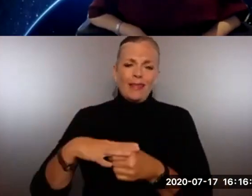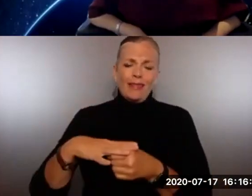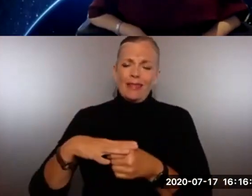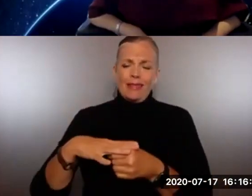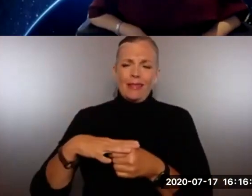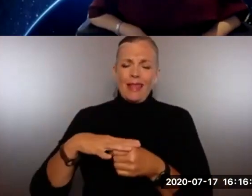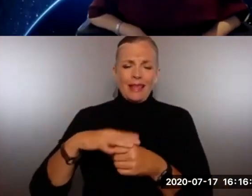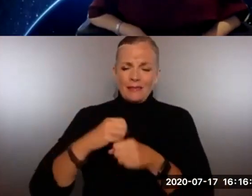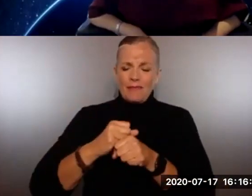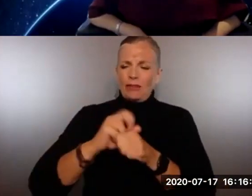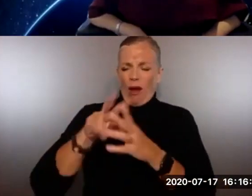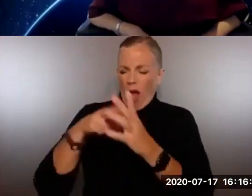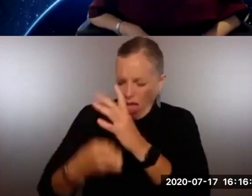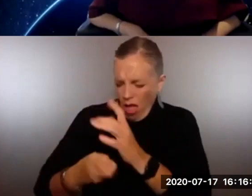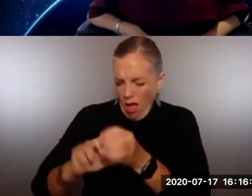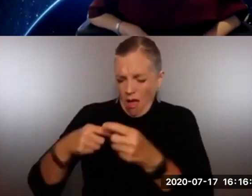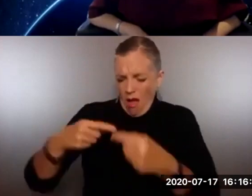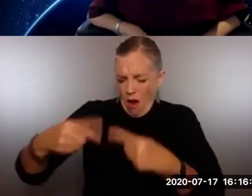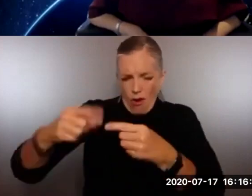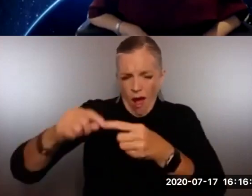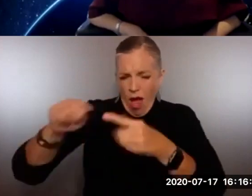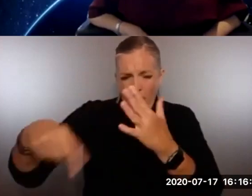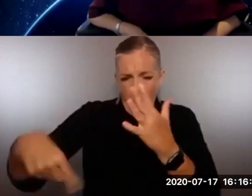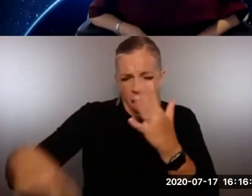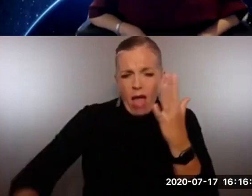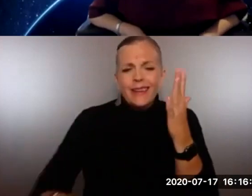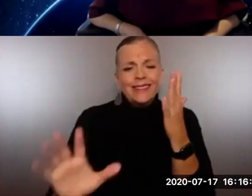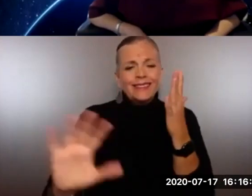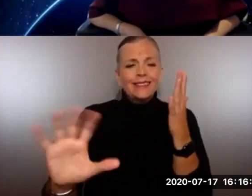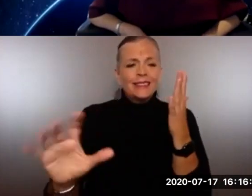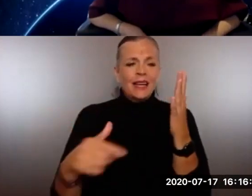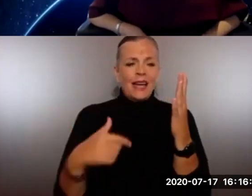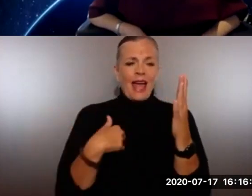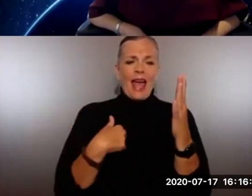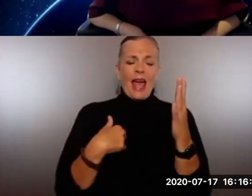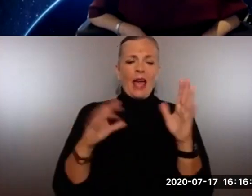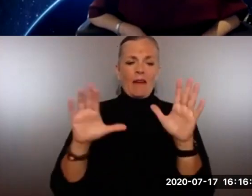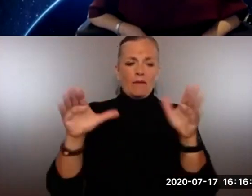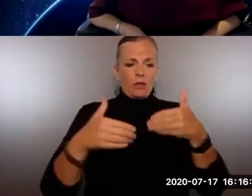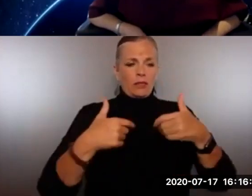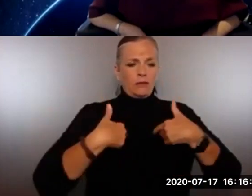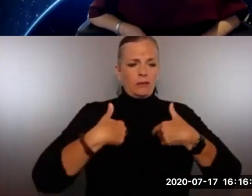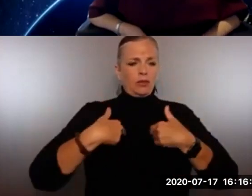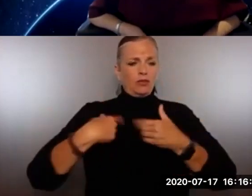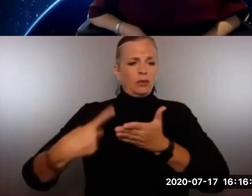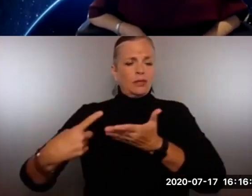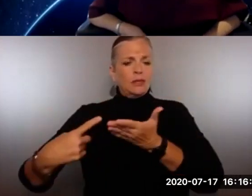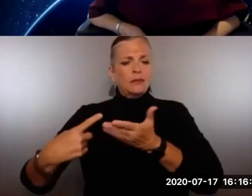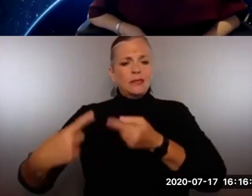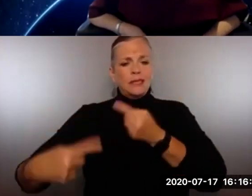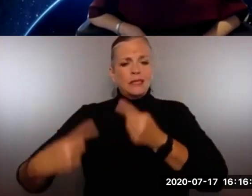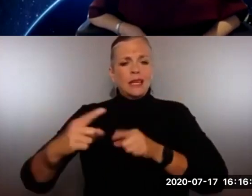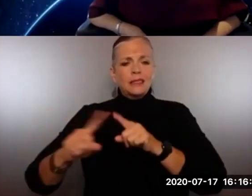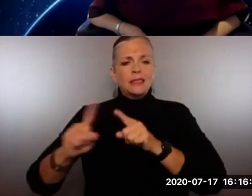People need to assume that it is possible to figure things out, that we can problem-solve and act."